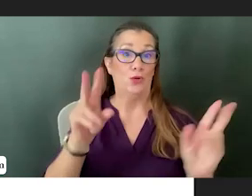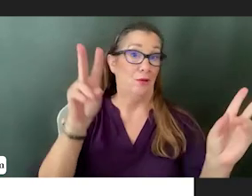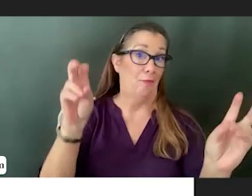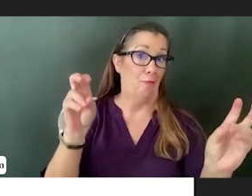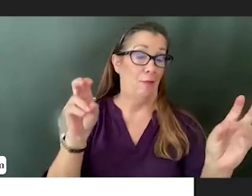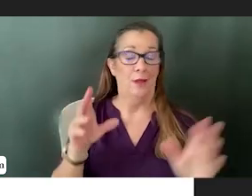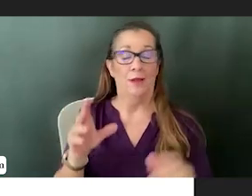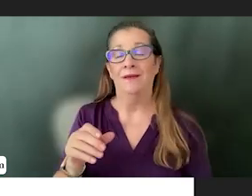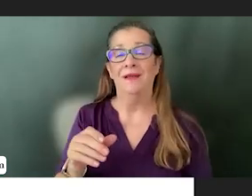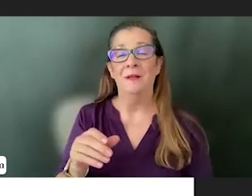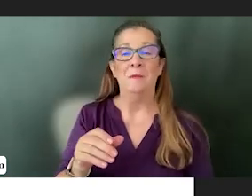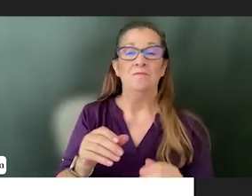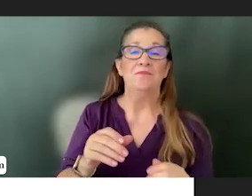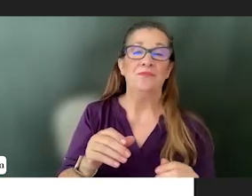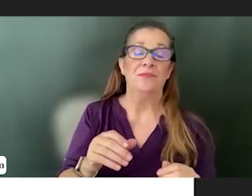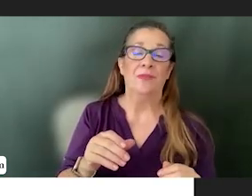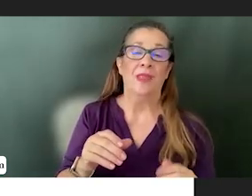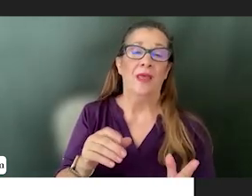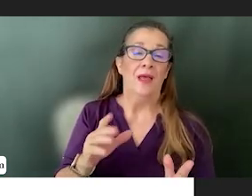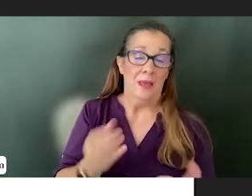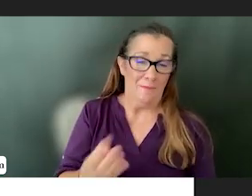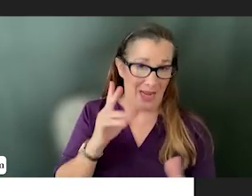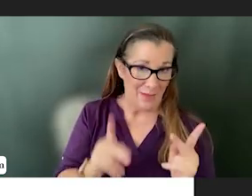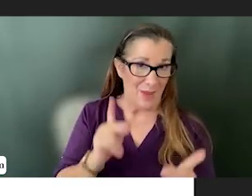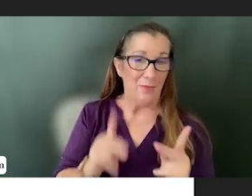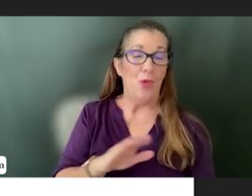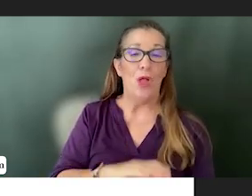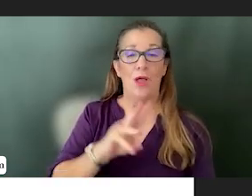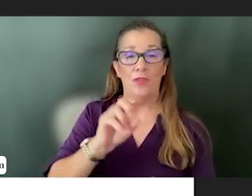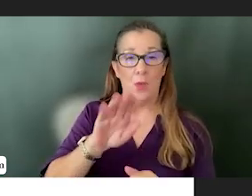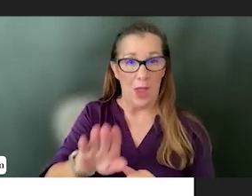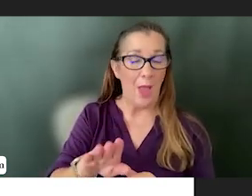As a sort of irony to the fact that many people on the web and in many other